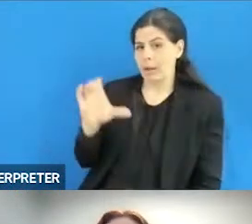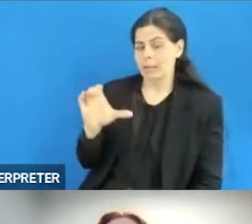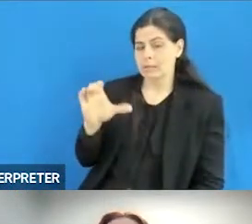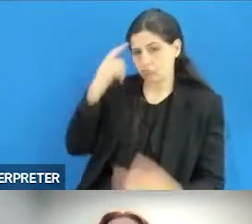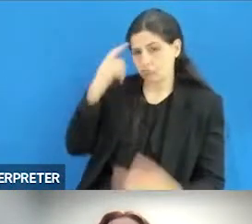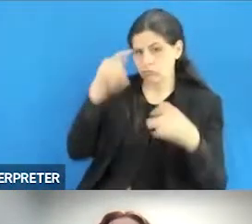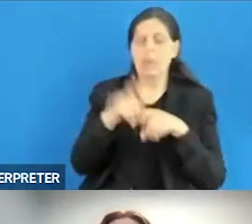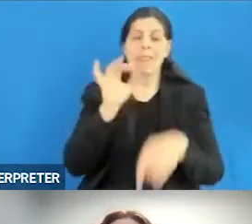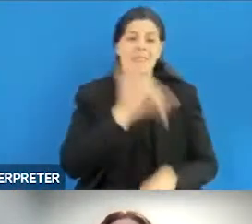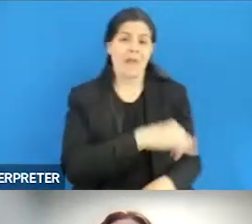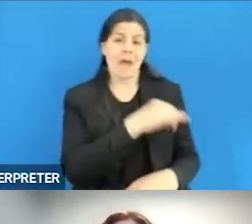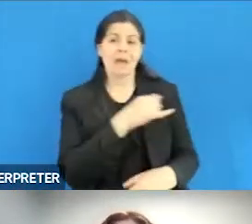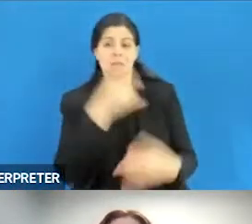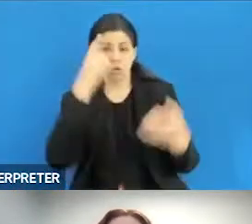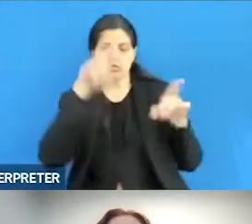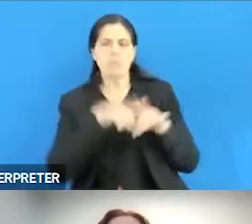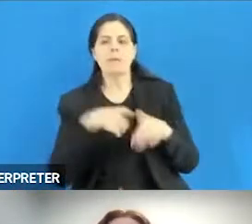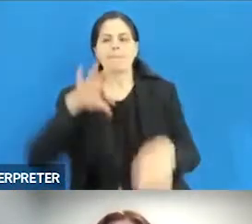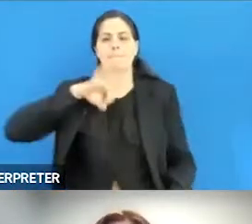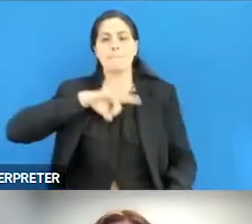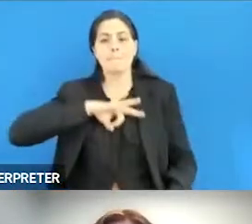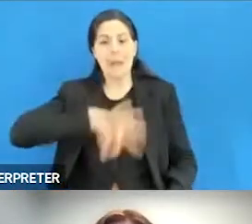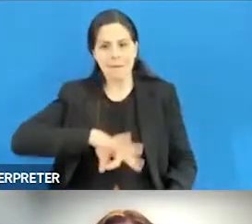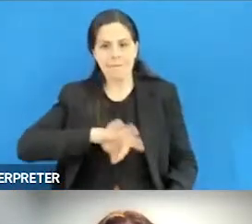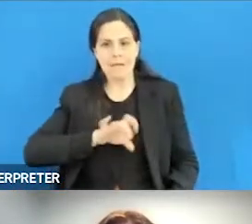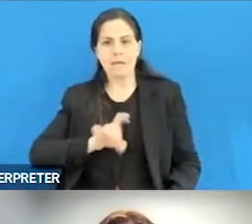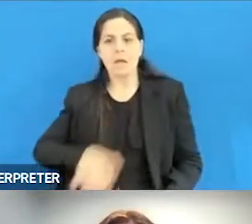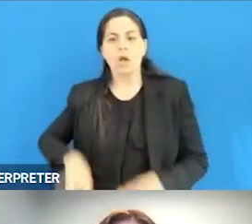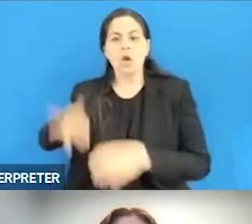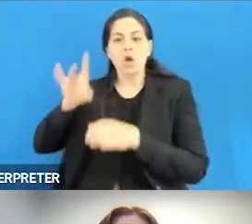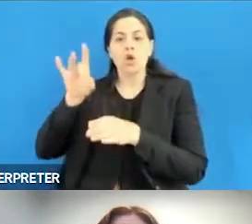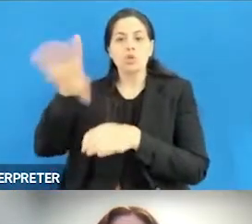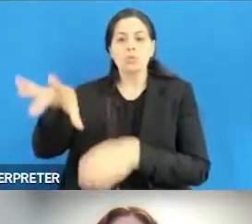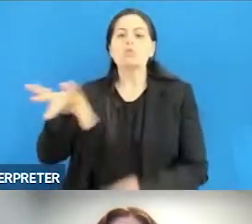benefit contributions are required at 20%.